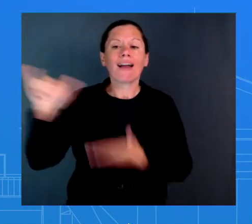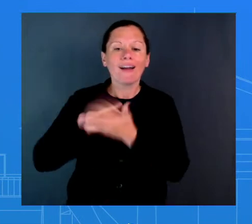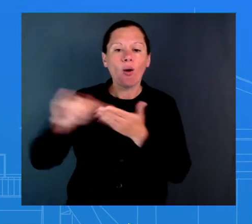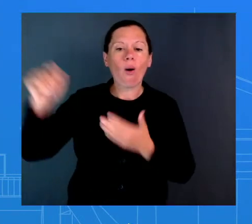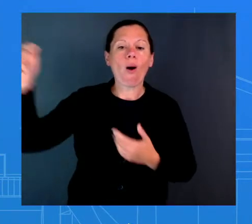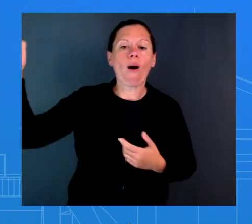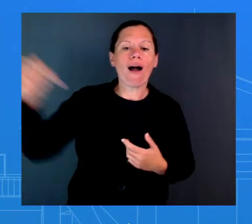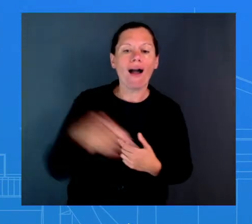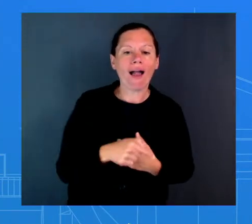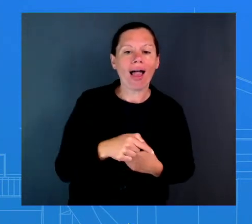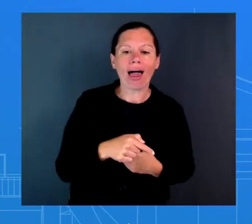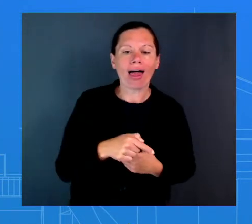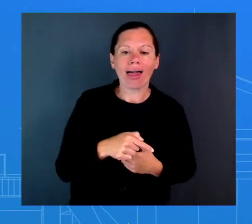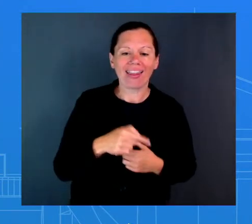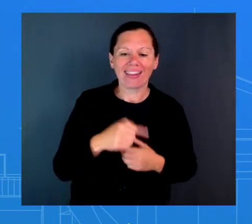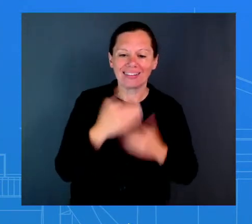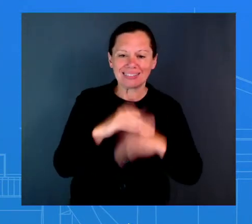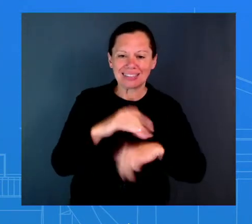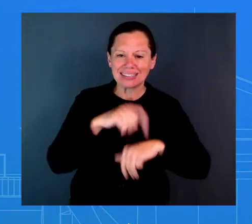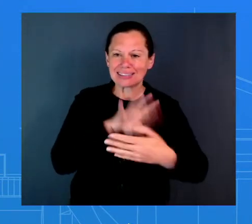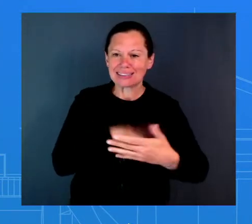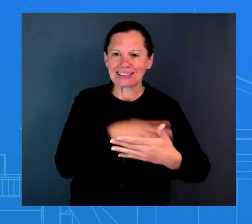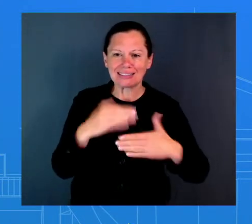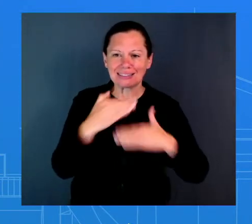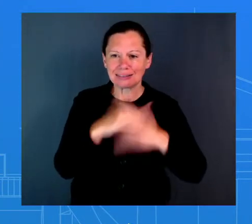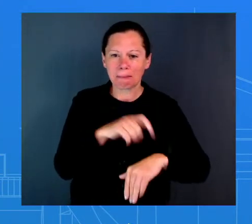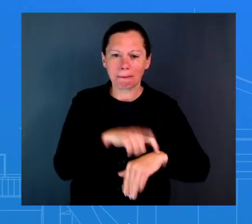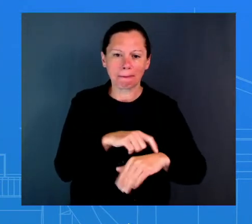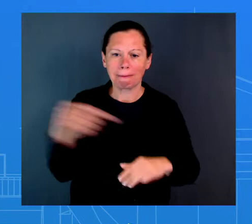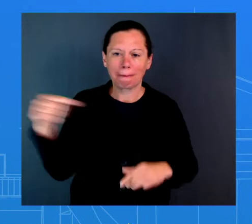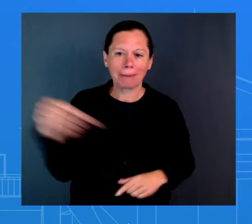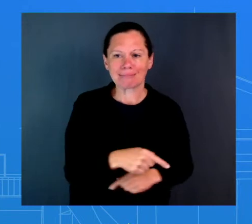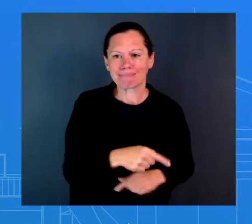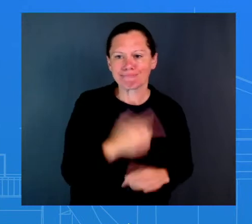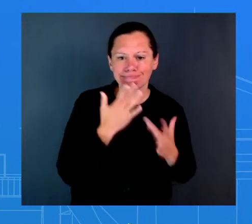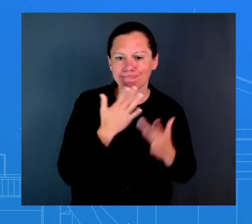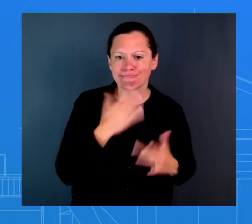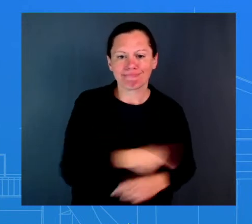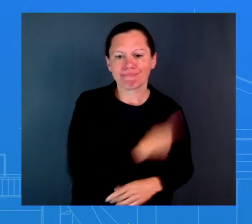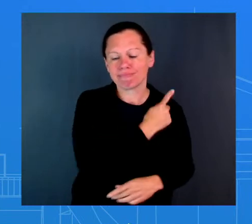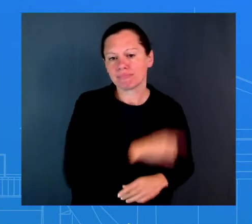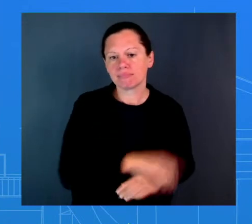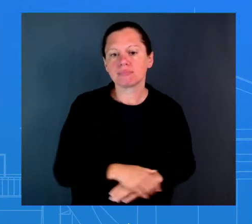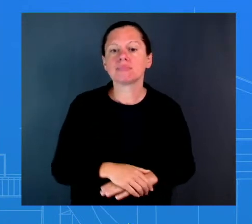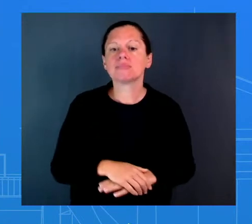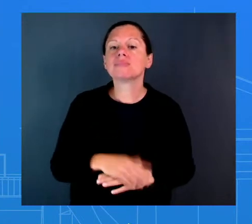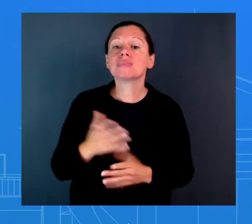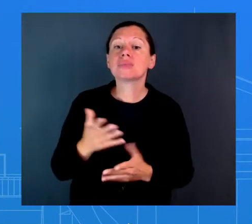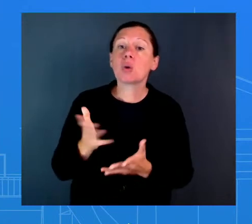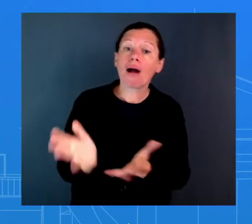We wanted to make sure that he spent plenty of time on the Hill engaging with Democratic and Republican members, answering their questions, making his case.